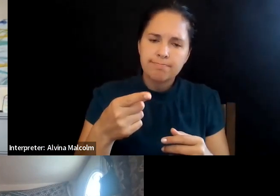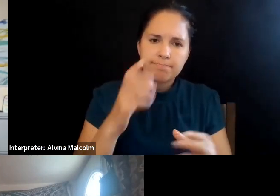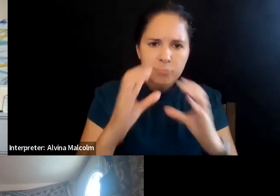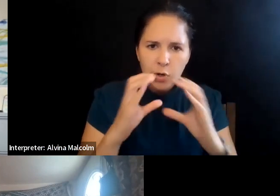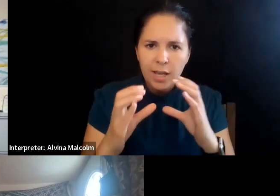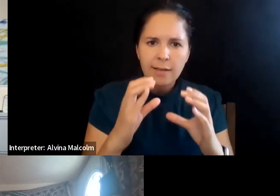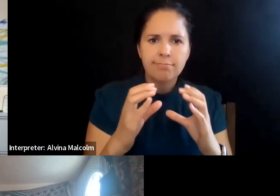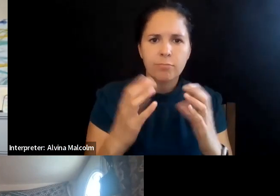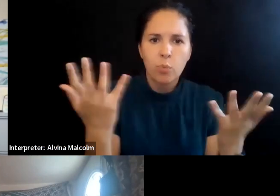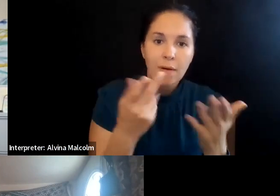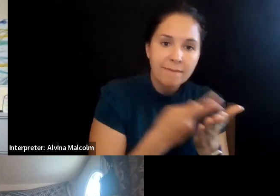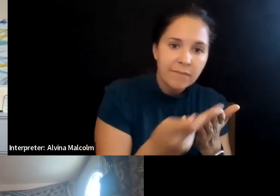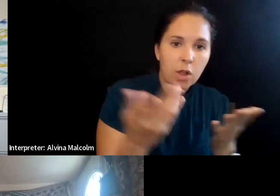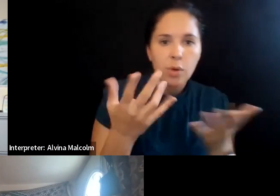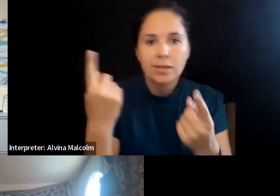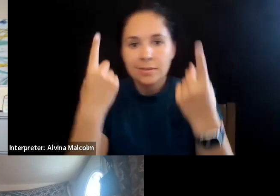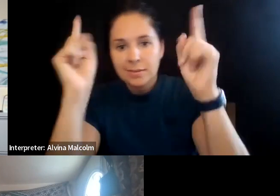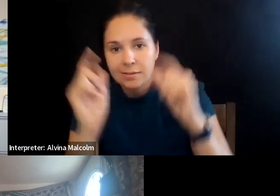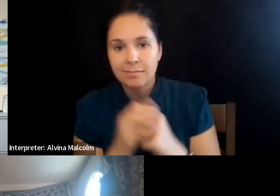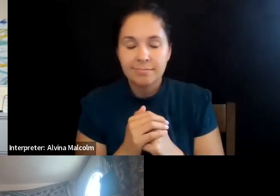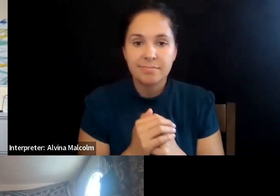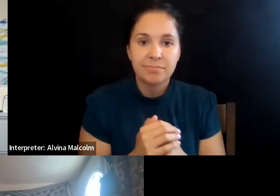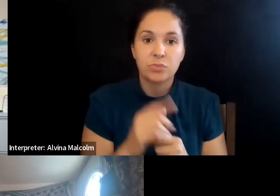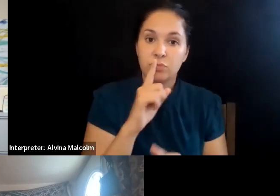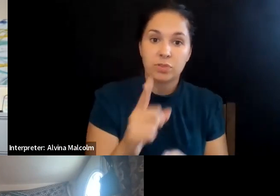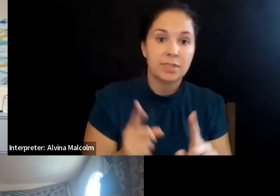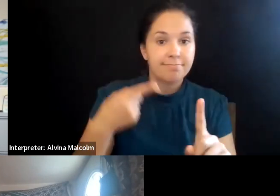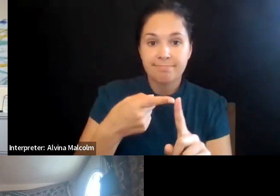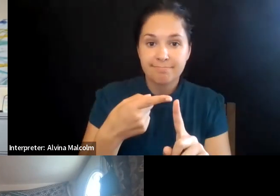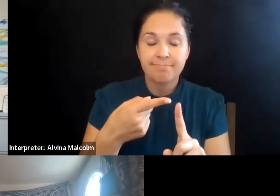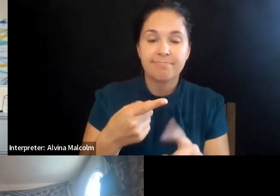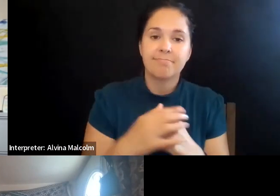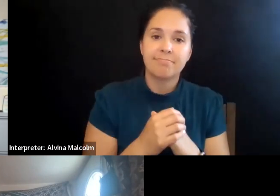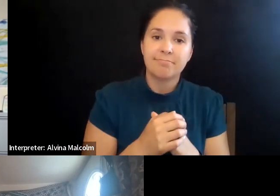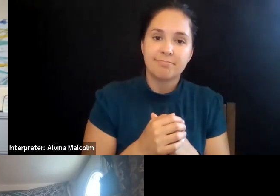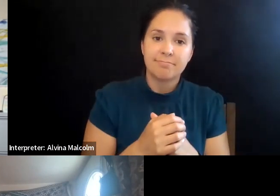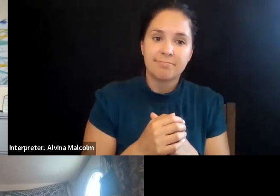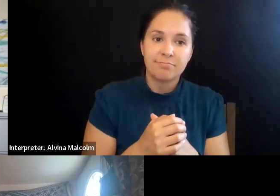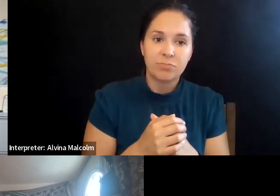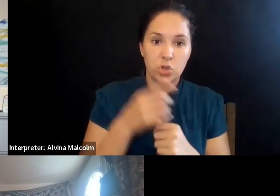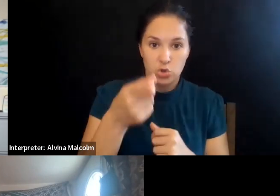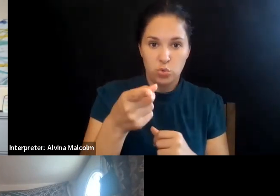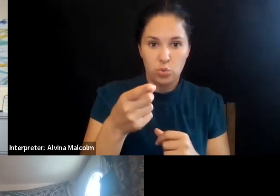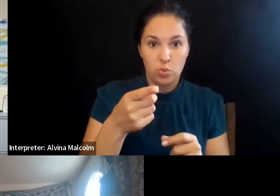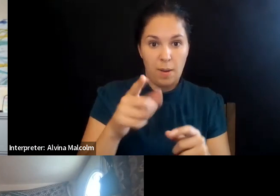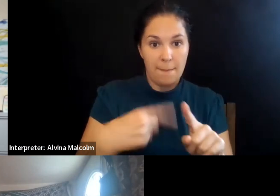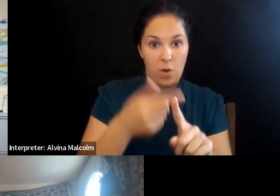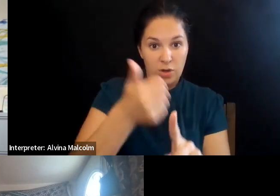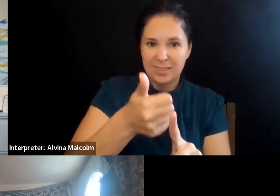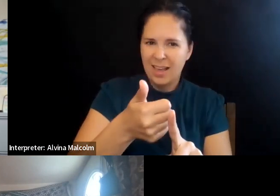assess your own state, look at it, and then put the steps in that are going to allow you to communicate the failures